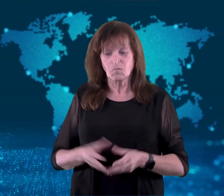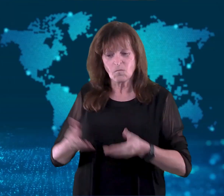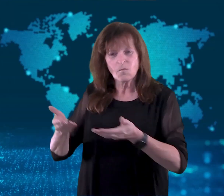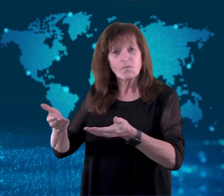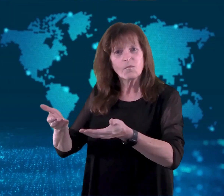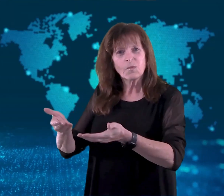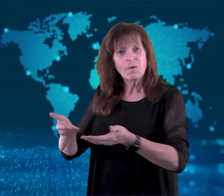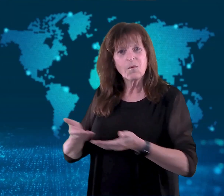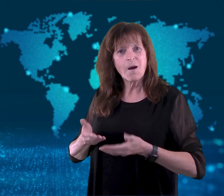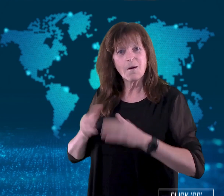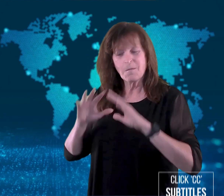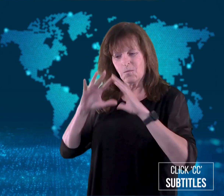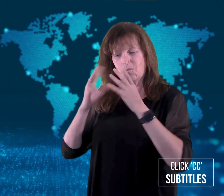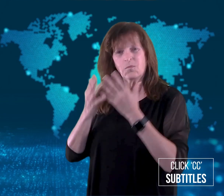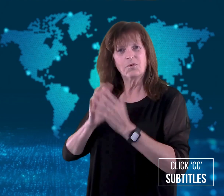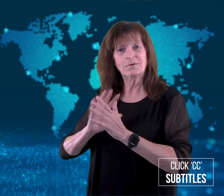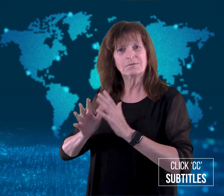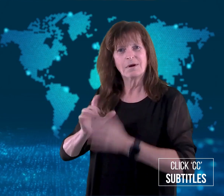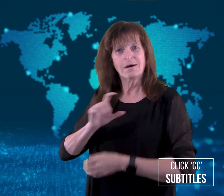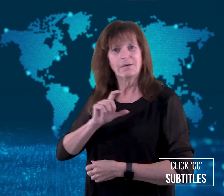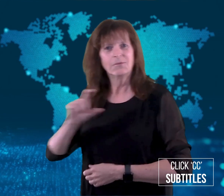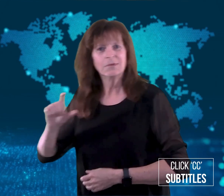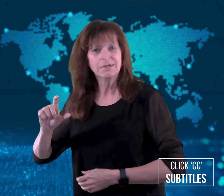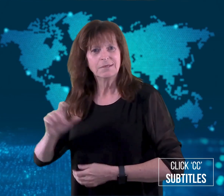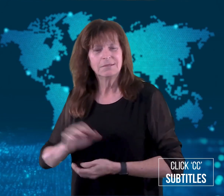Welcome to WorldSign Week!